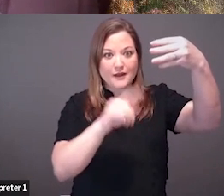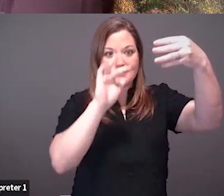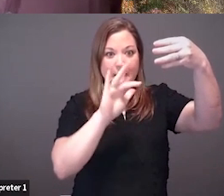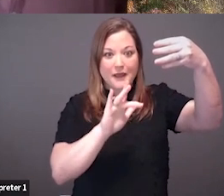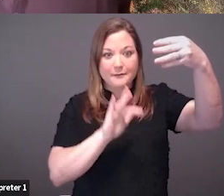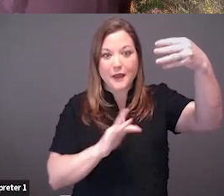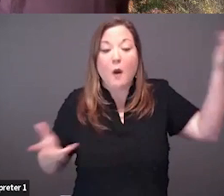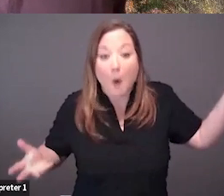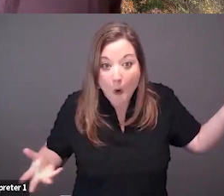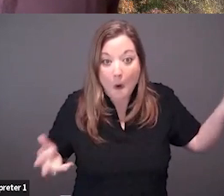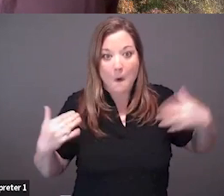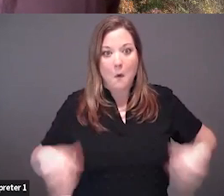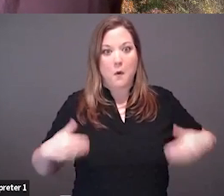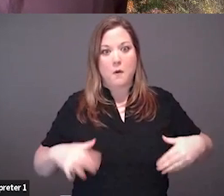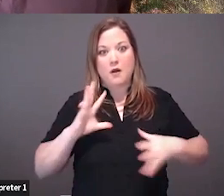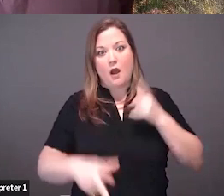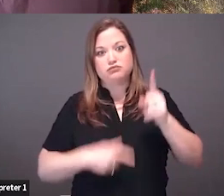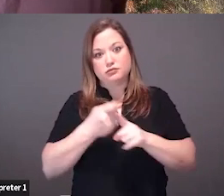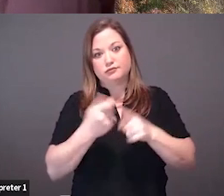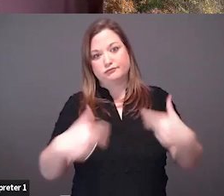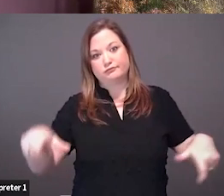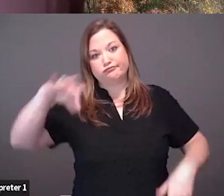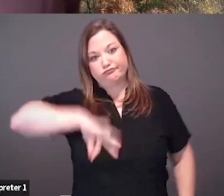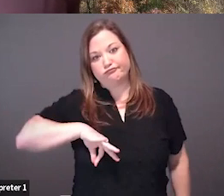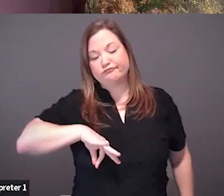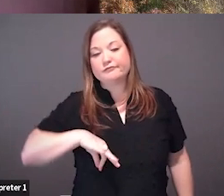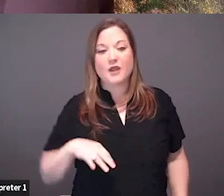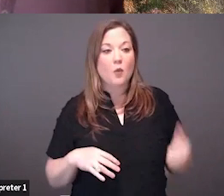that can have a major impact even though it's just one change and not everything's fixed.